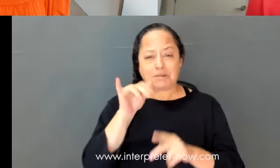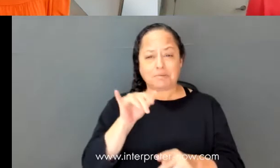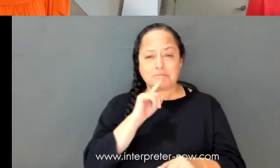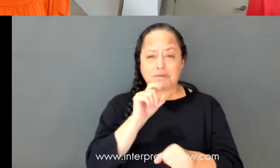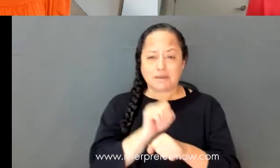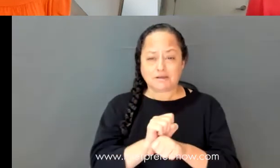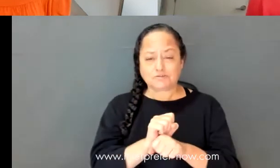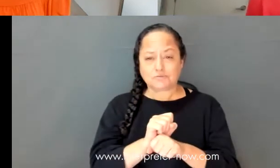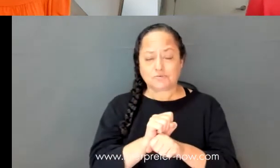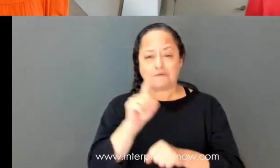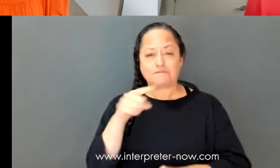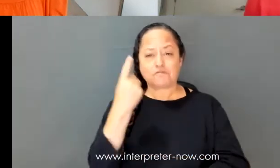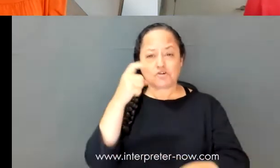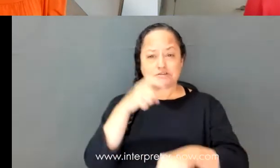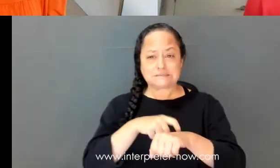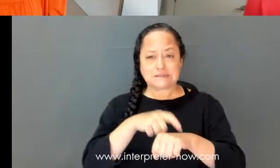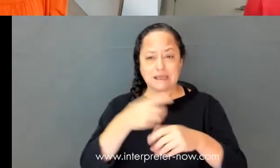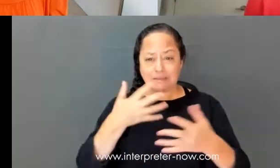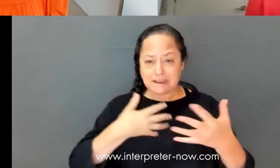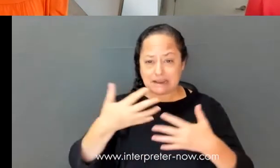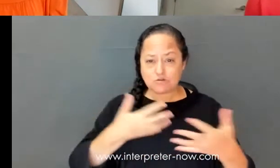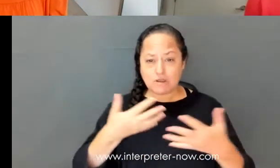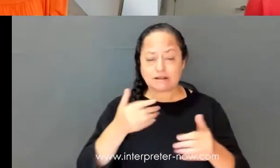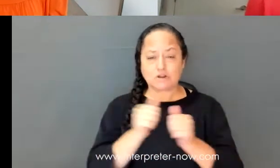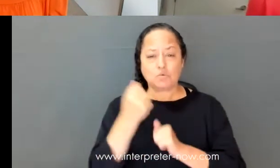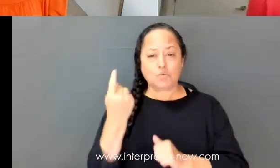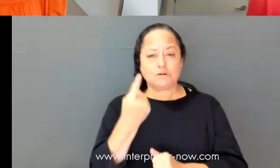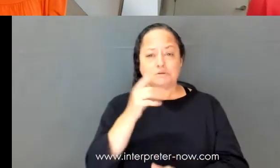actually be the first time they've interacted with someone who speaks a different language